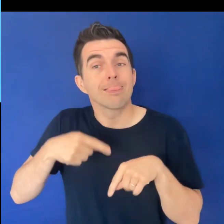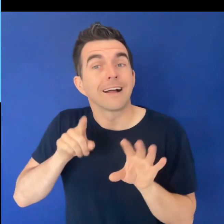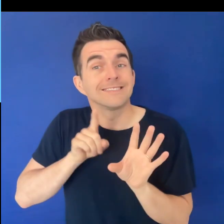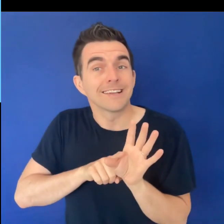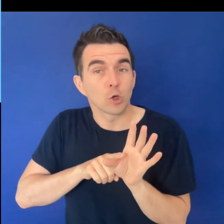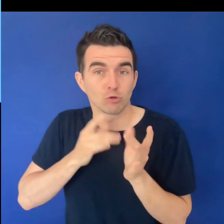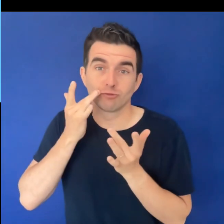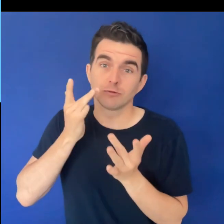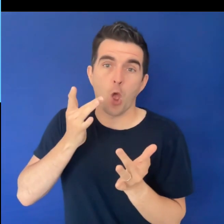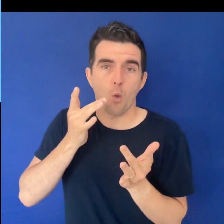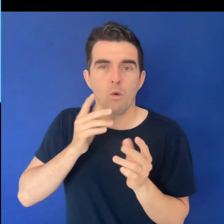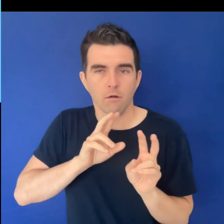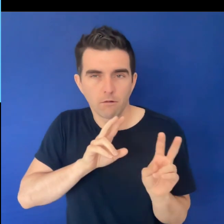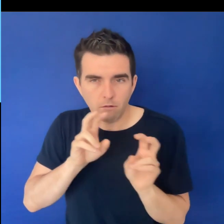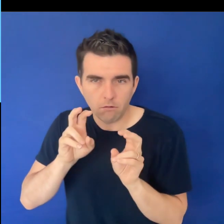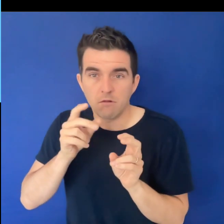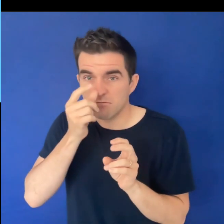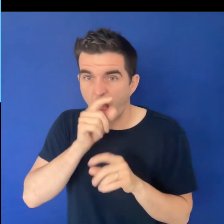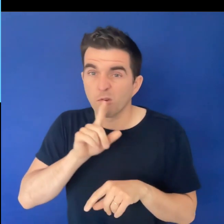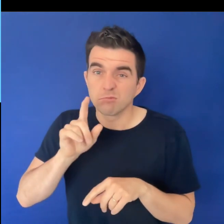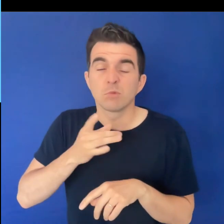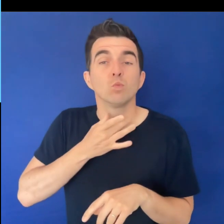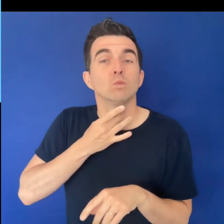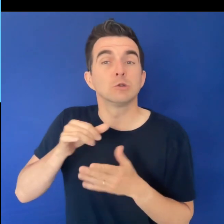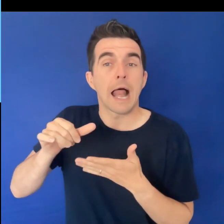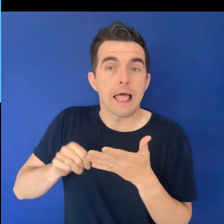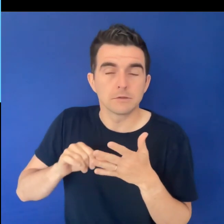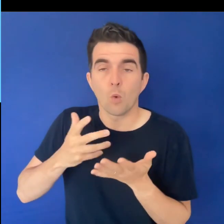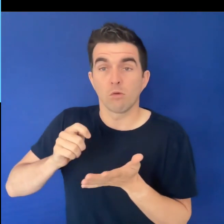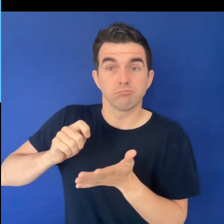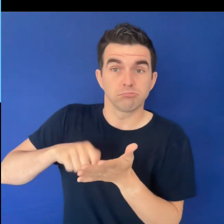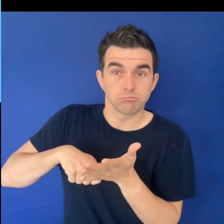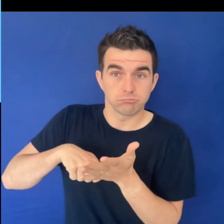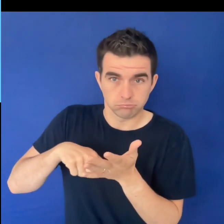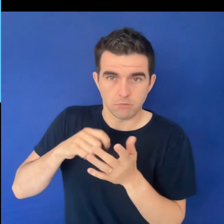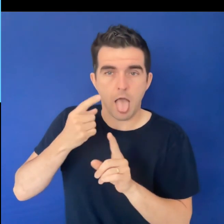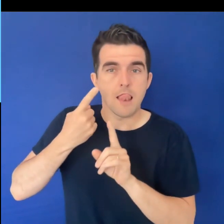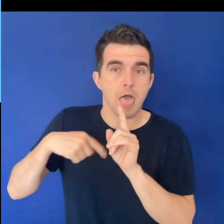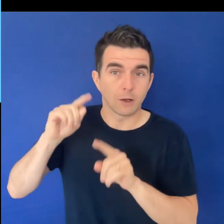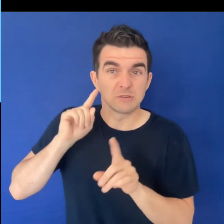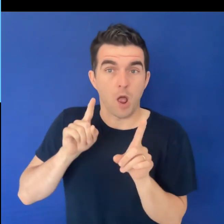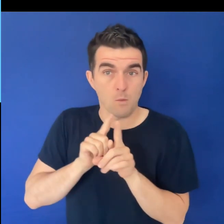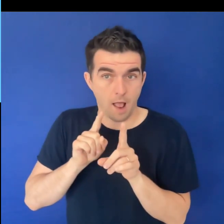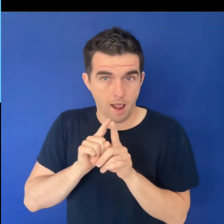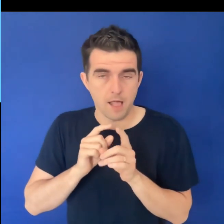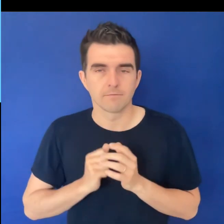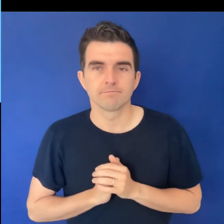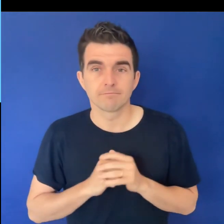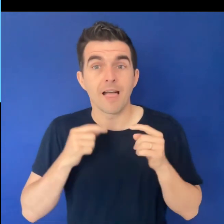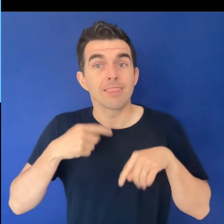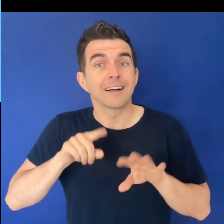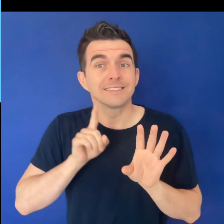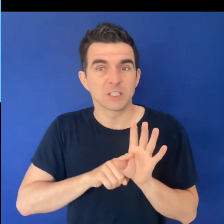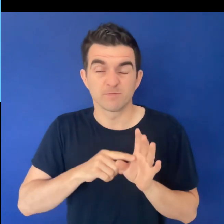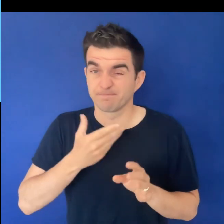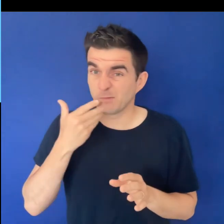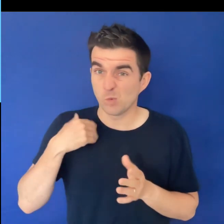titles to wishlist or purchase, alongside last year’s showcase titles and a handful of demos. This year’s showcase doesn’t have a sponsor,